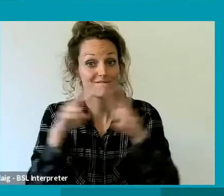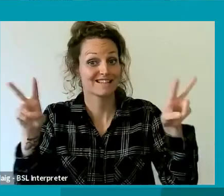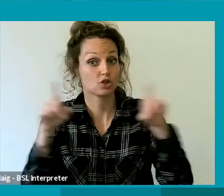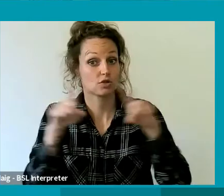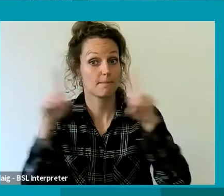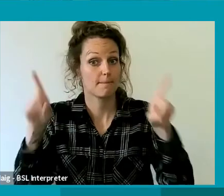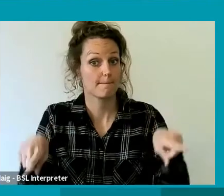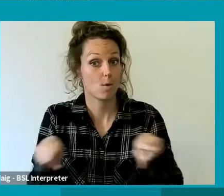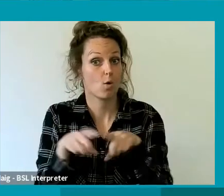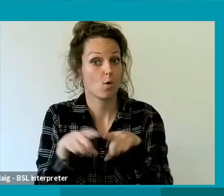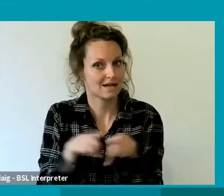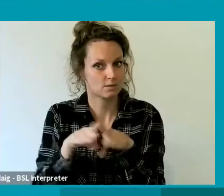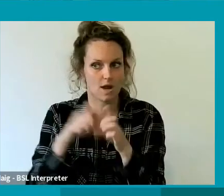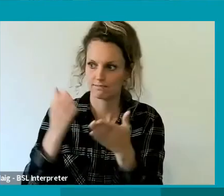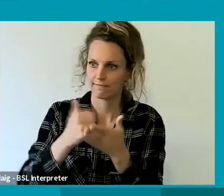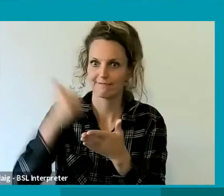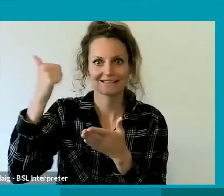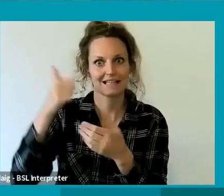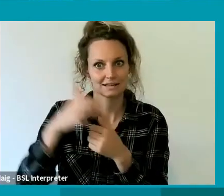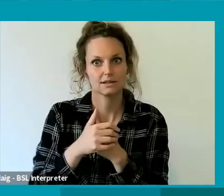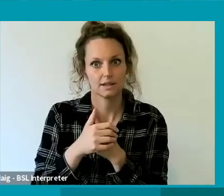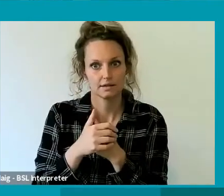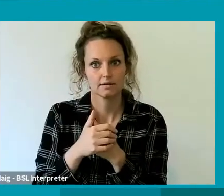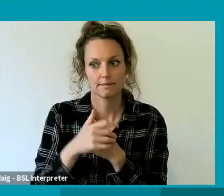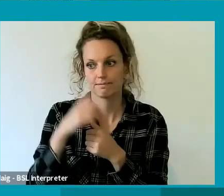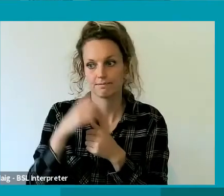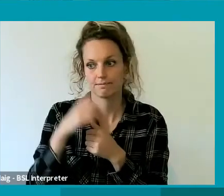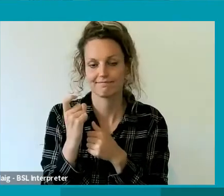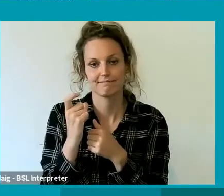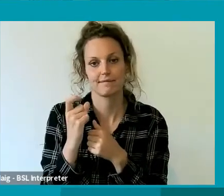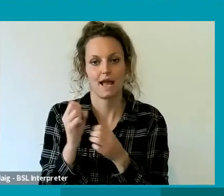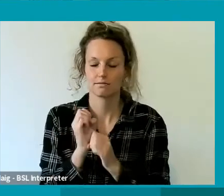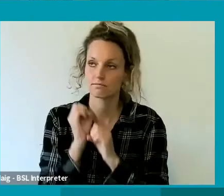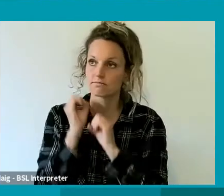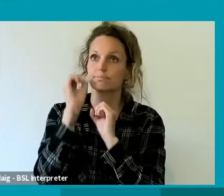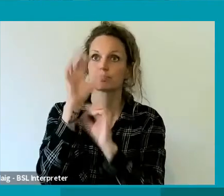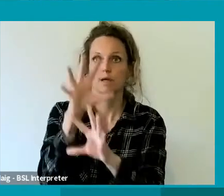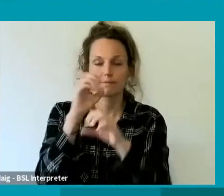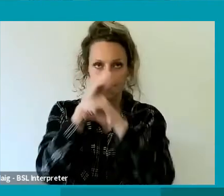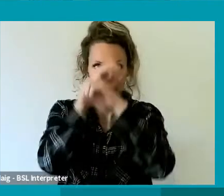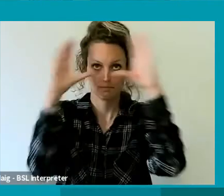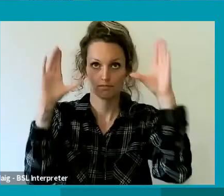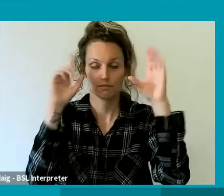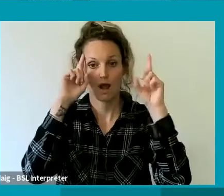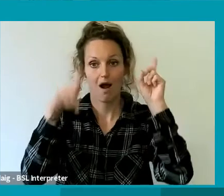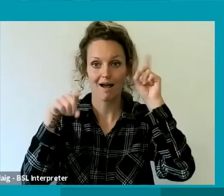that you can use that helps you to communicate your concepts and your ideas.